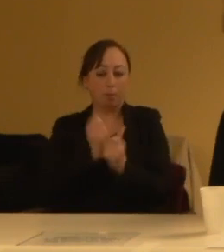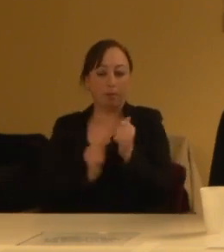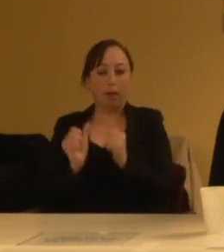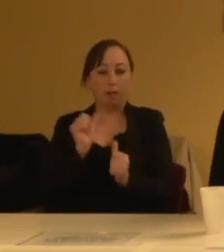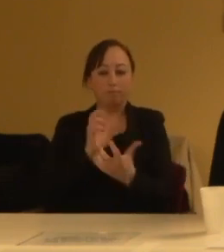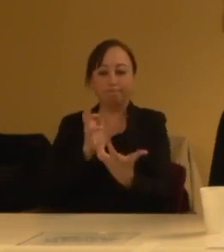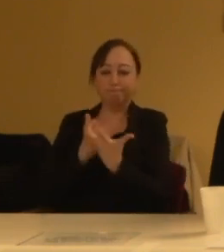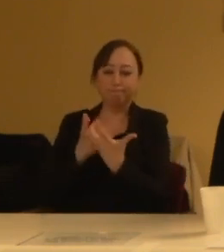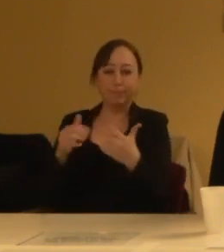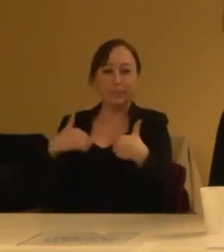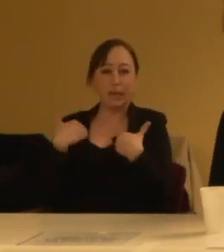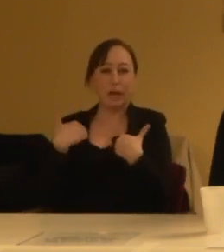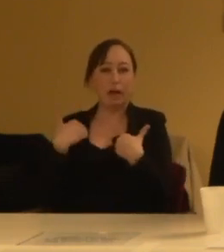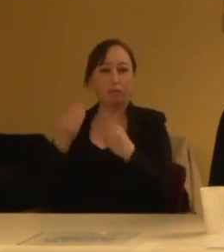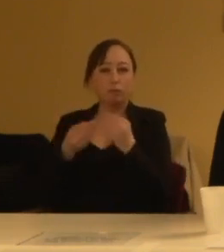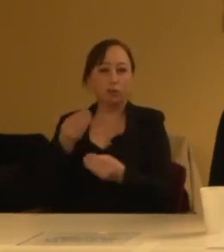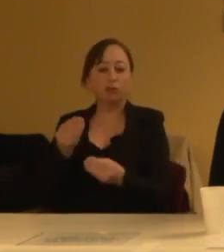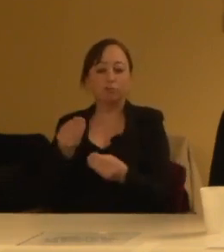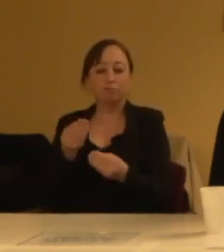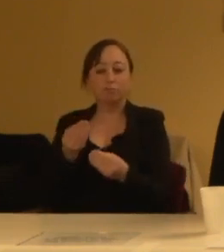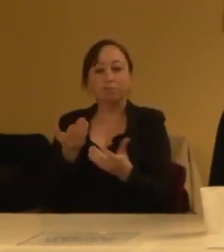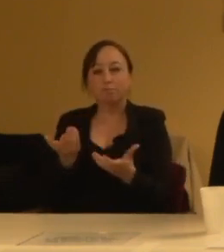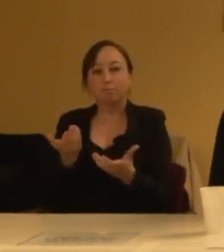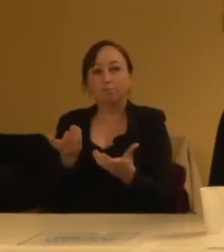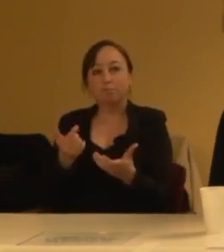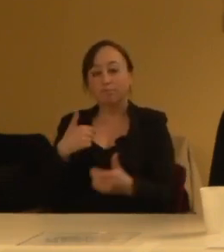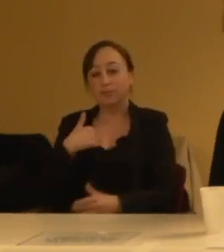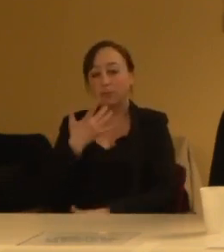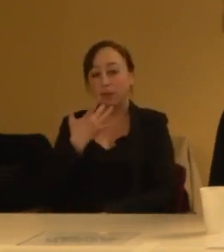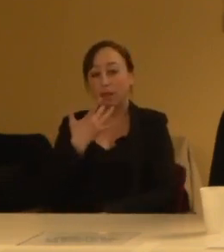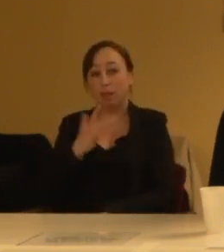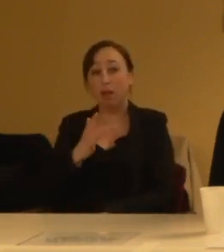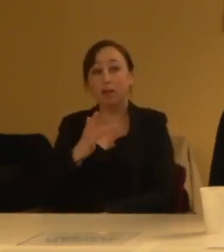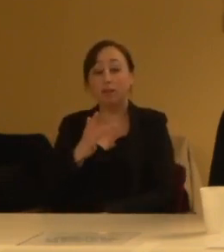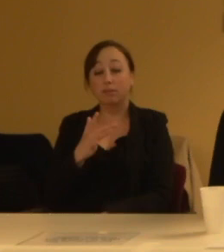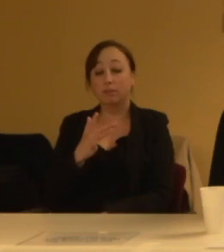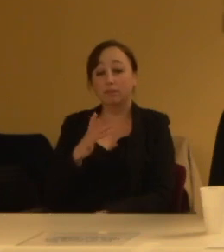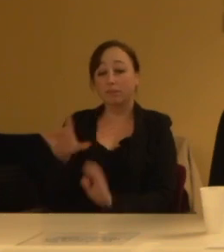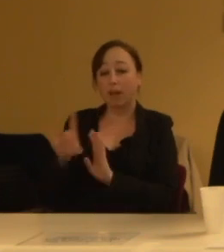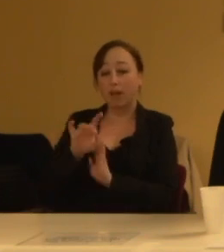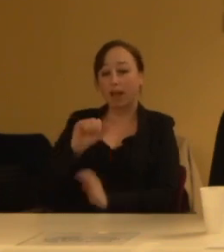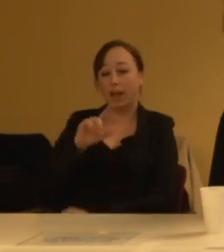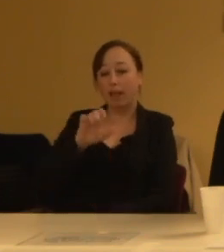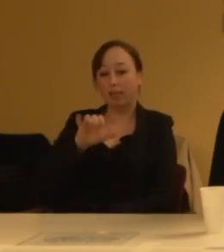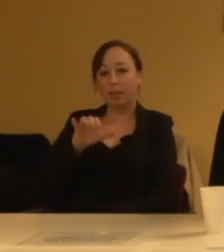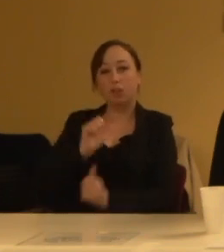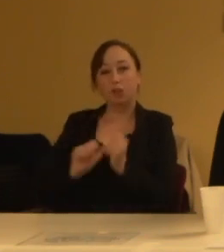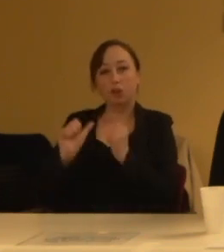And so I was very lucky to find the Alley Theater, which I have known about for years,